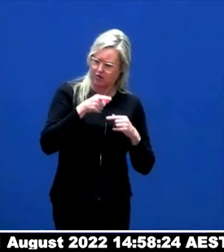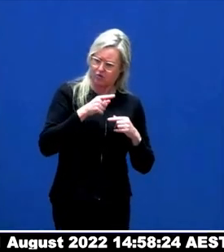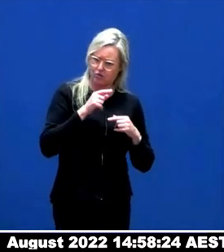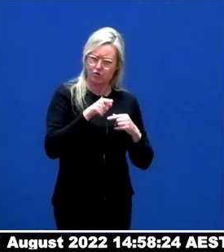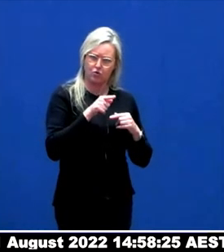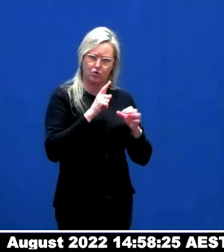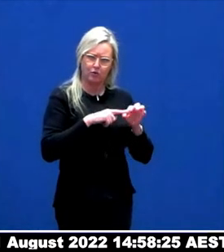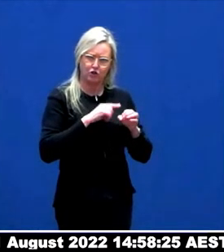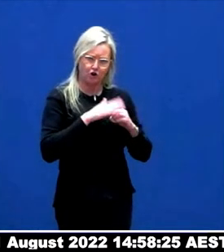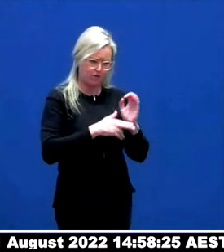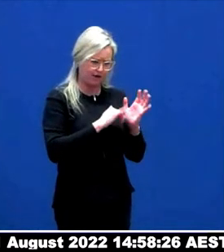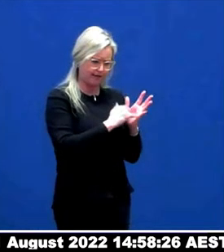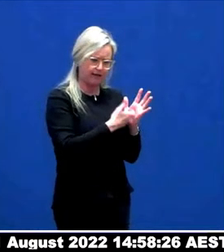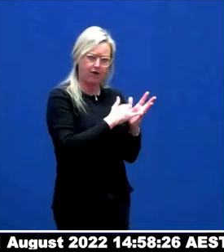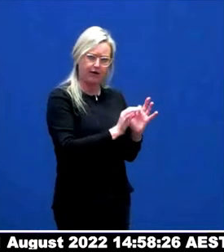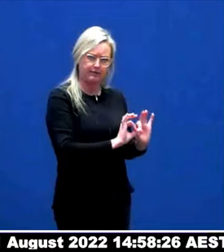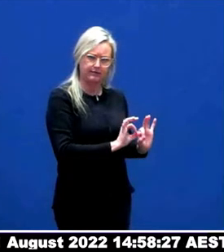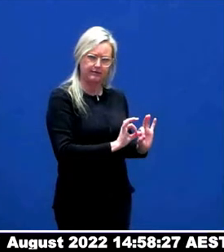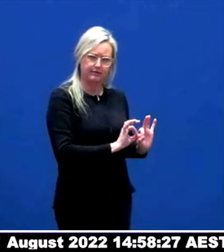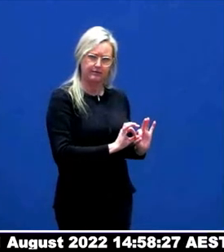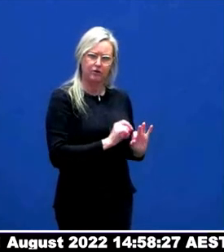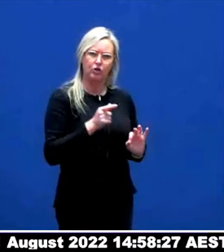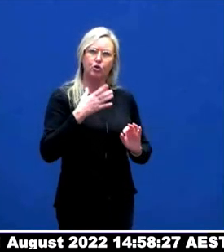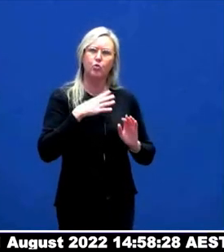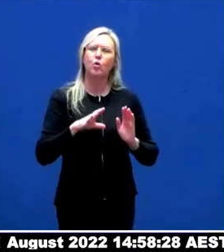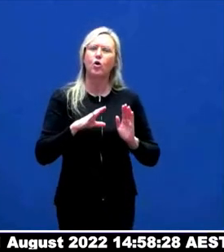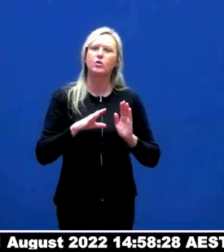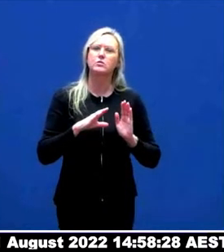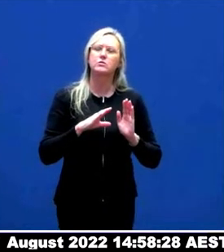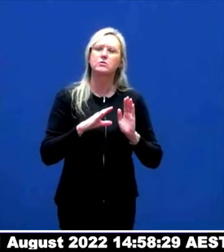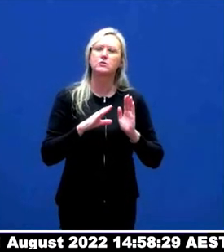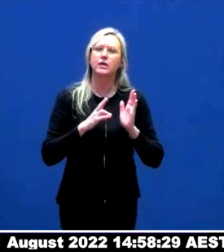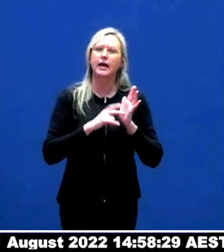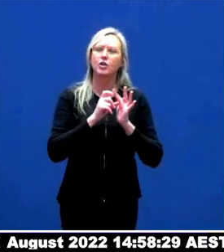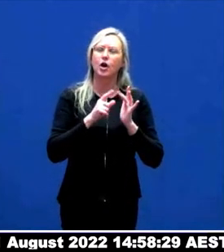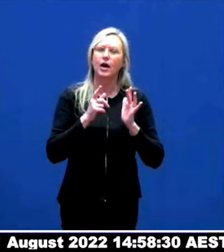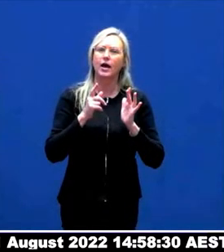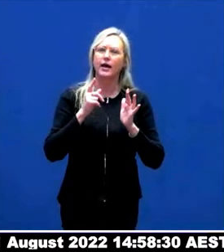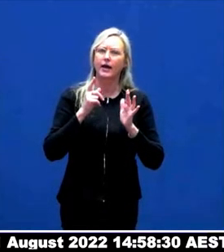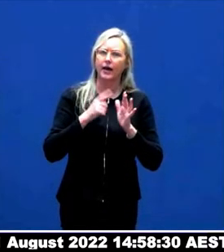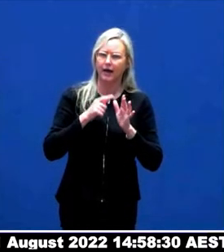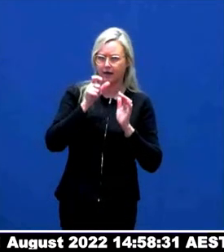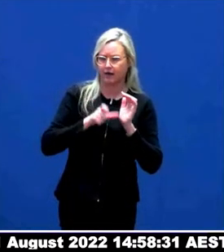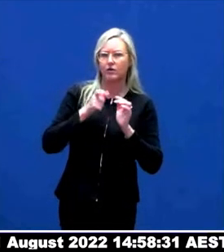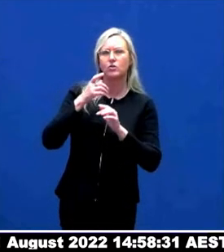I mean, you're wanting Ms Short to provide evidence as to what the NDIS will fund, but